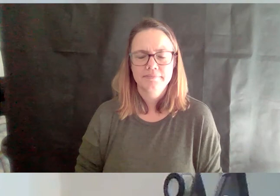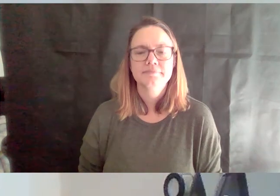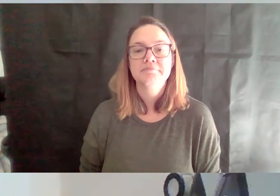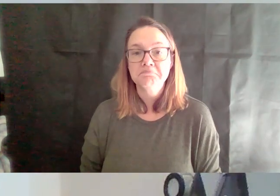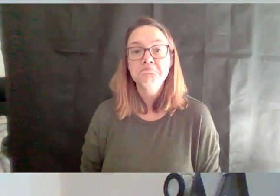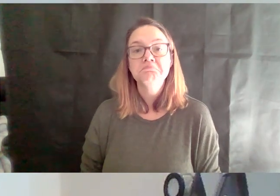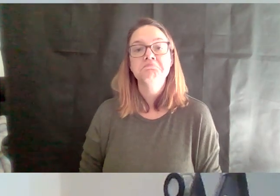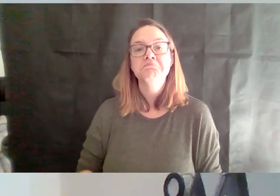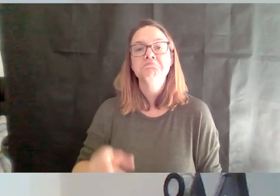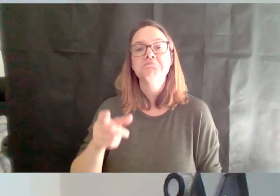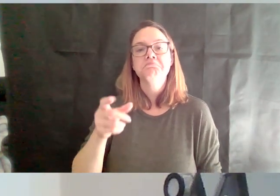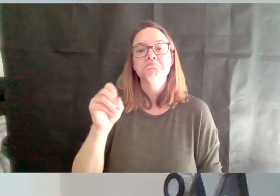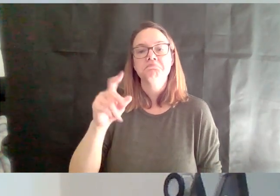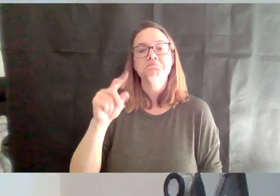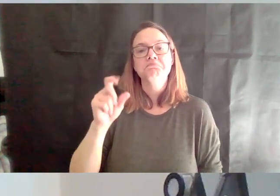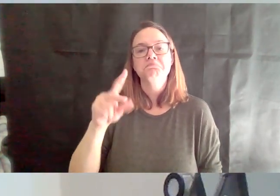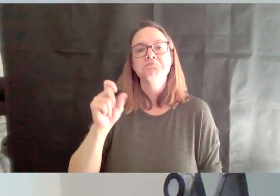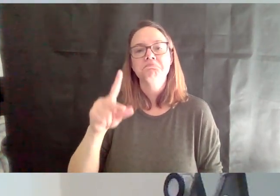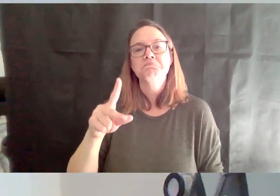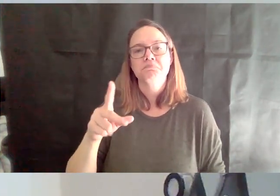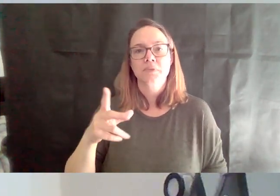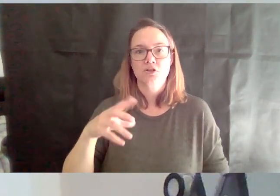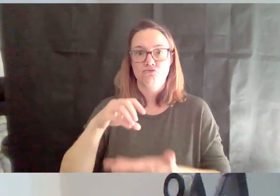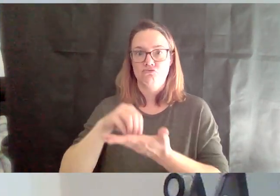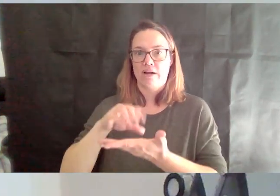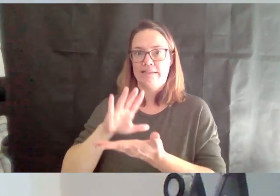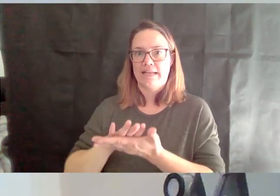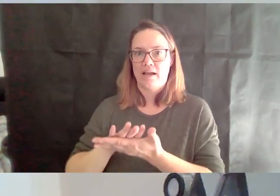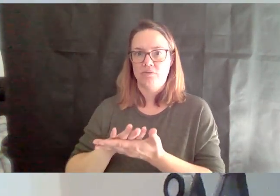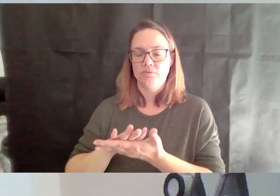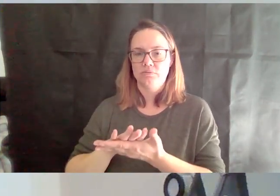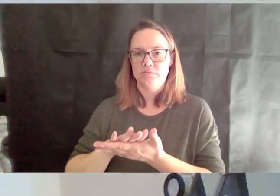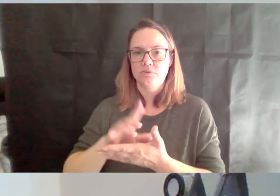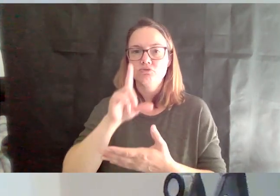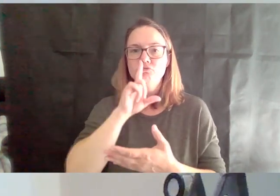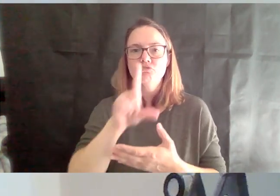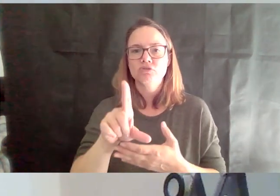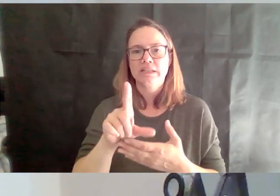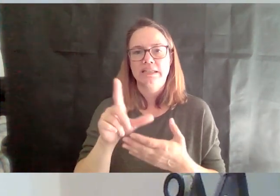OK. Definitely write it down. It's really easy to have an app on your phone